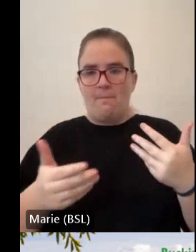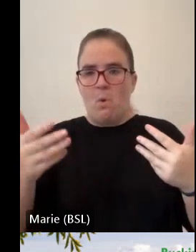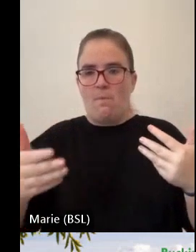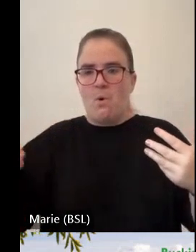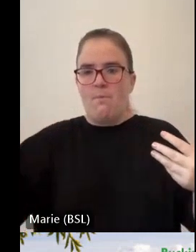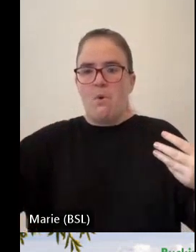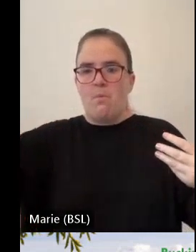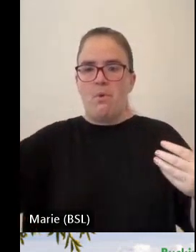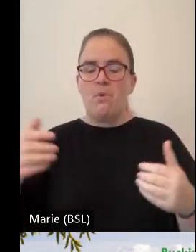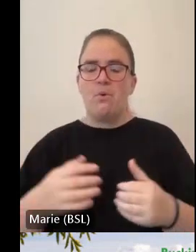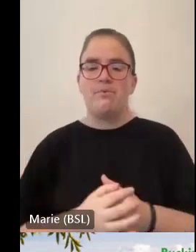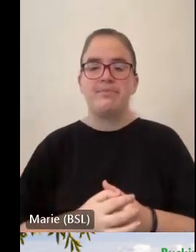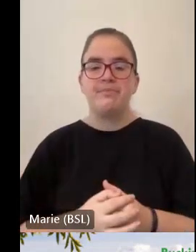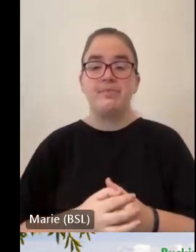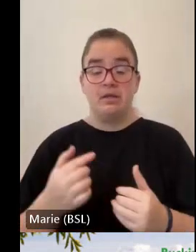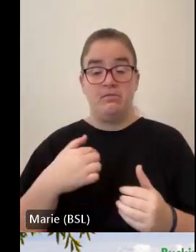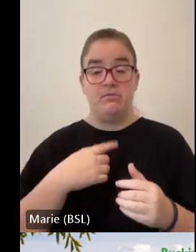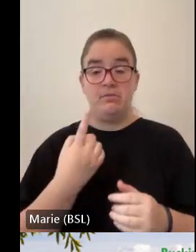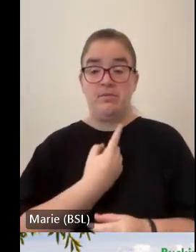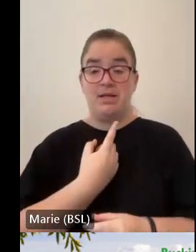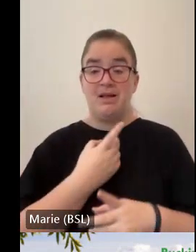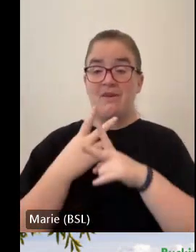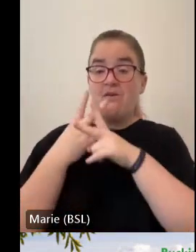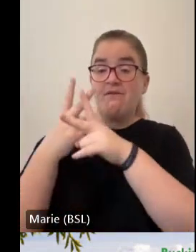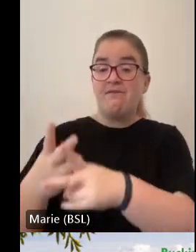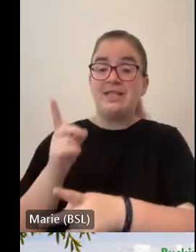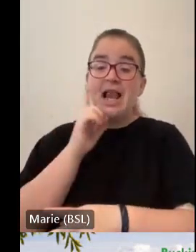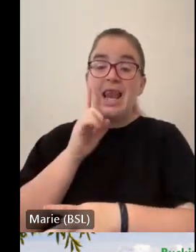And umm, I visited a lady in Tandridge.